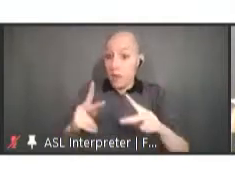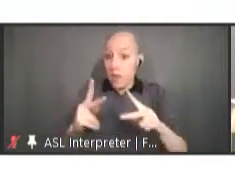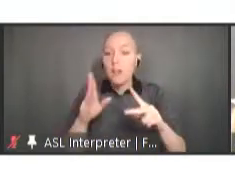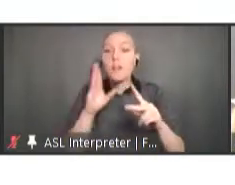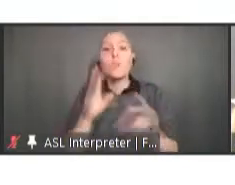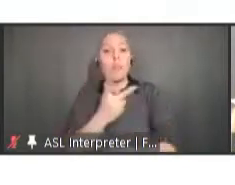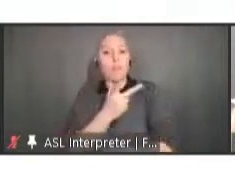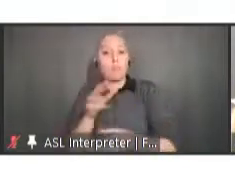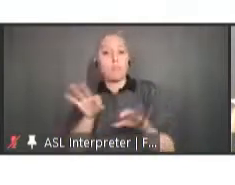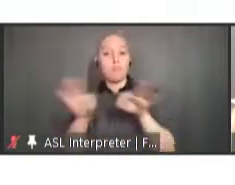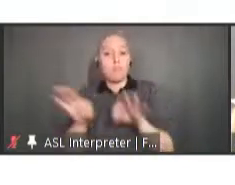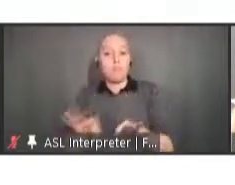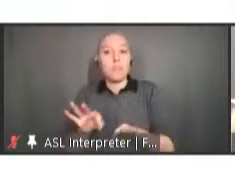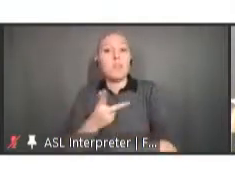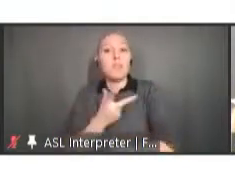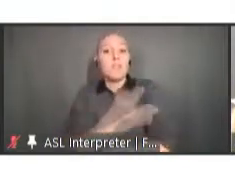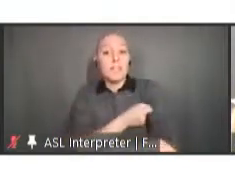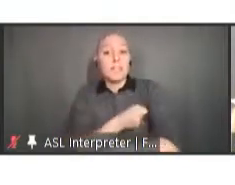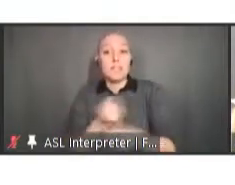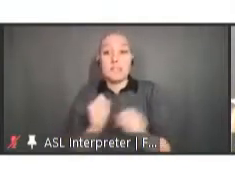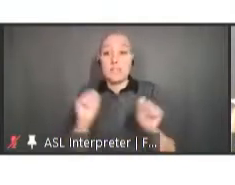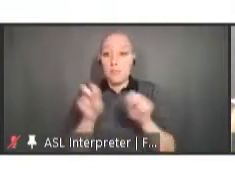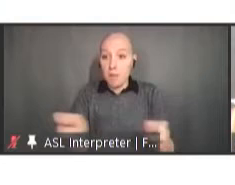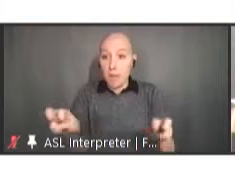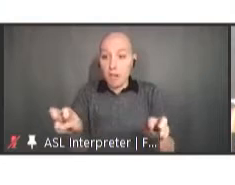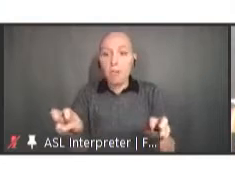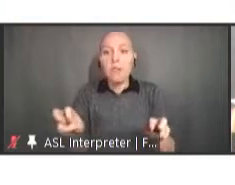agency and liaison representative updates, as well as public comments.